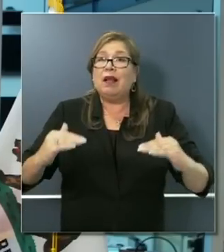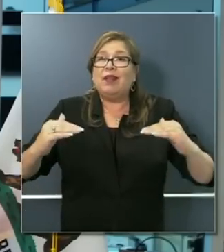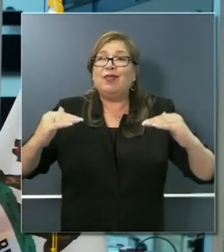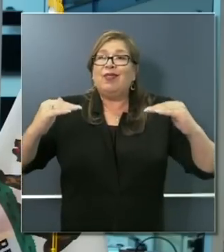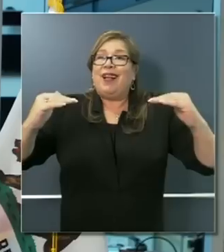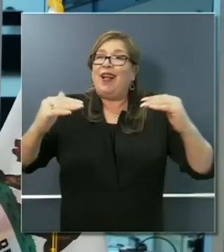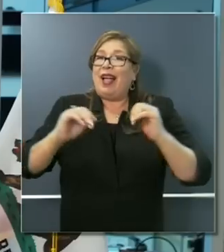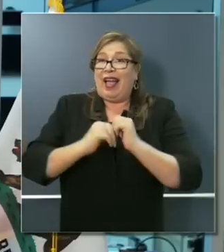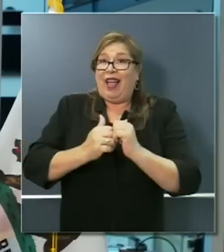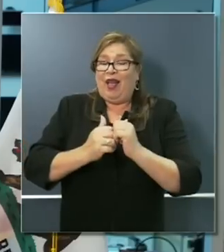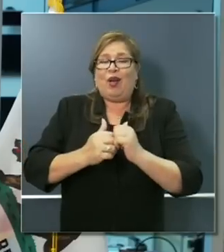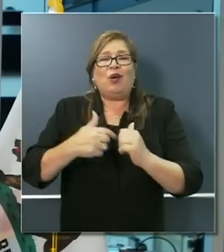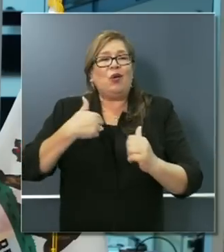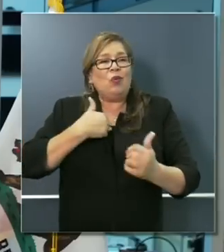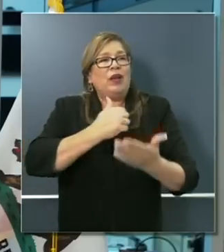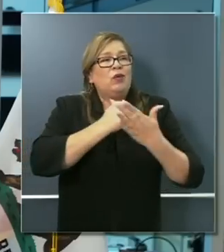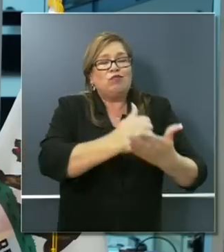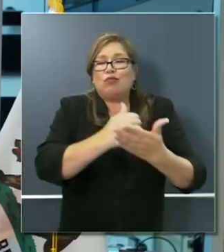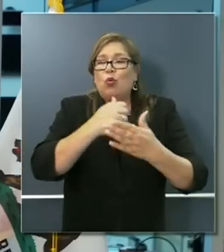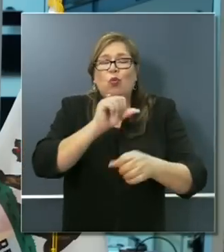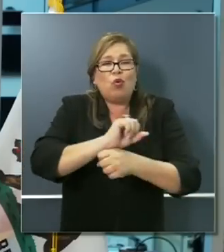I REMIND YOU THAT THIS LINE